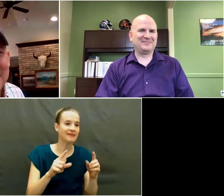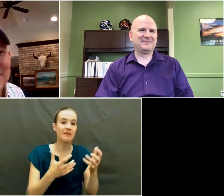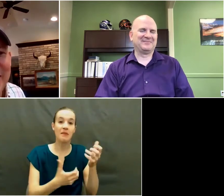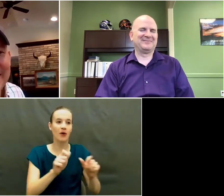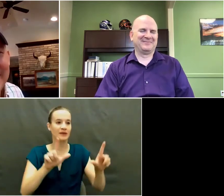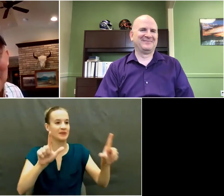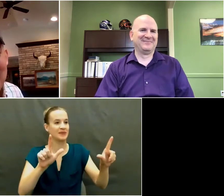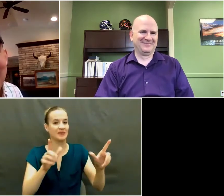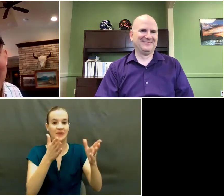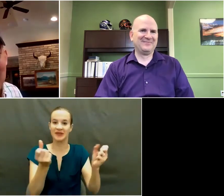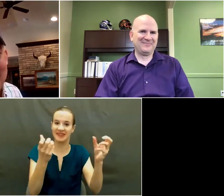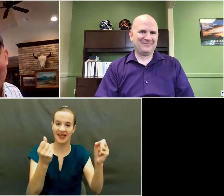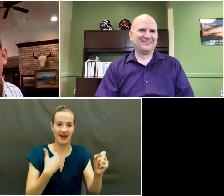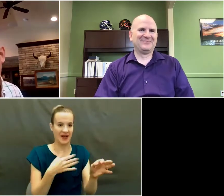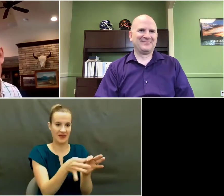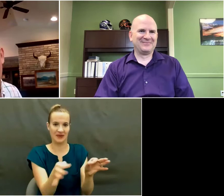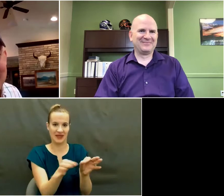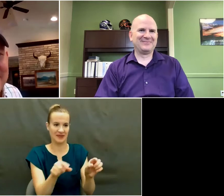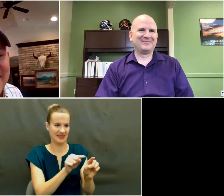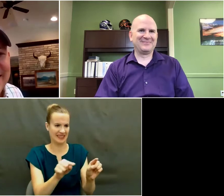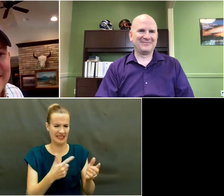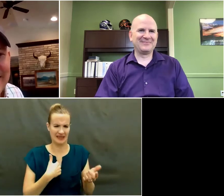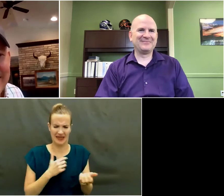really struggling to like figure out how to pronounce it. I had to go on the internet and